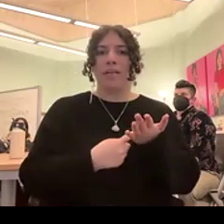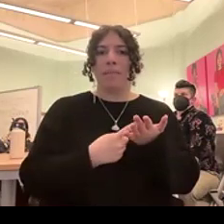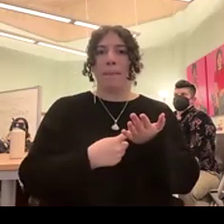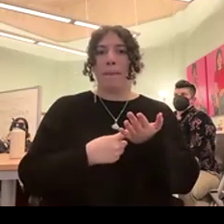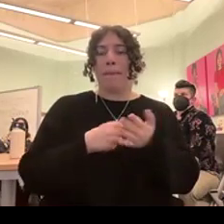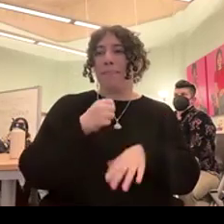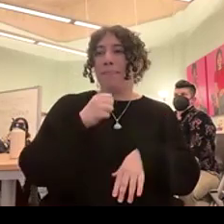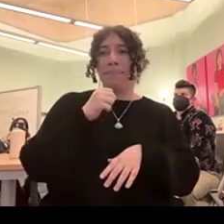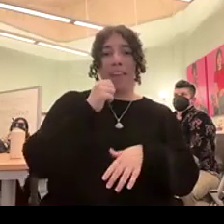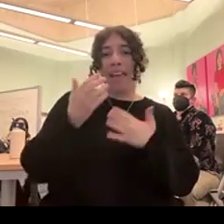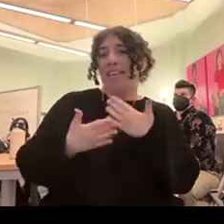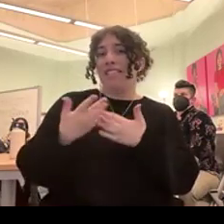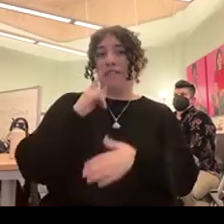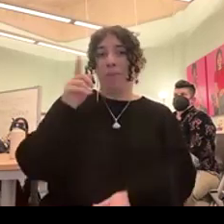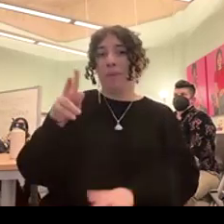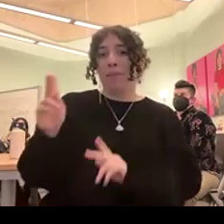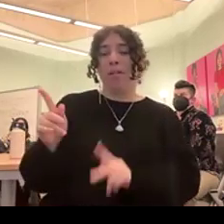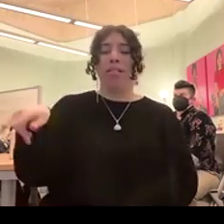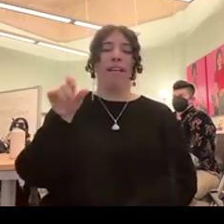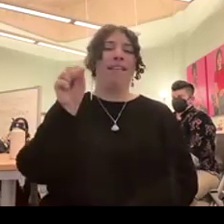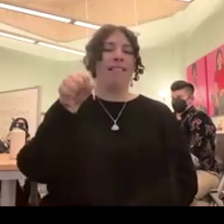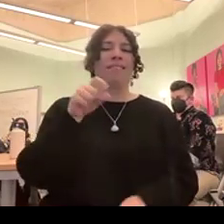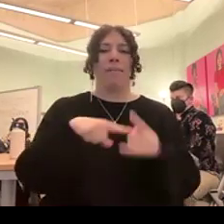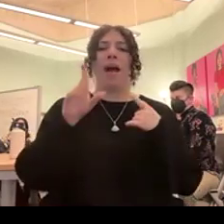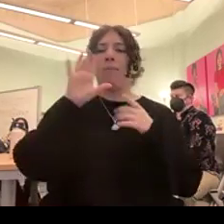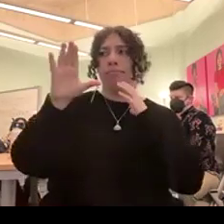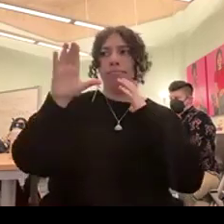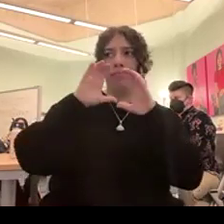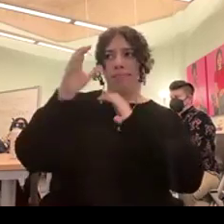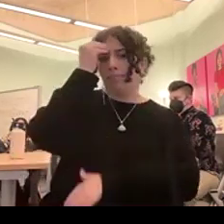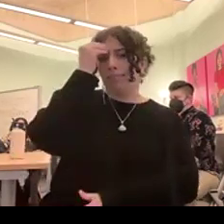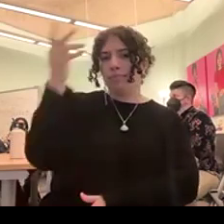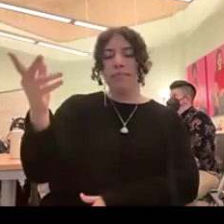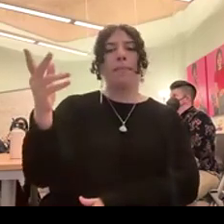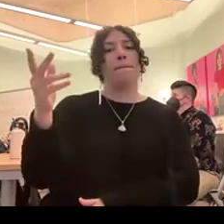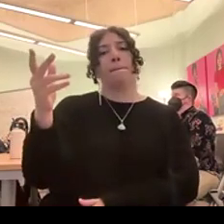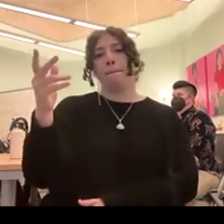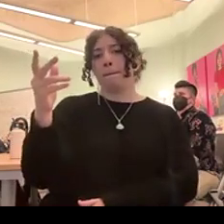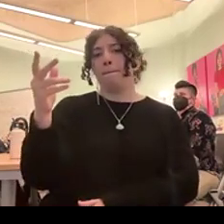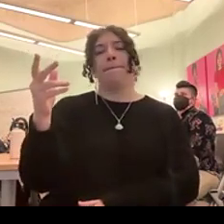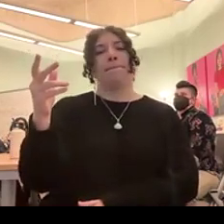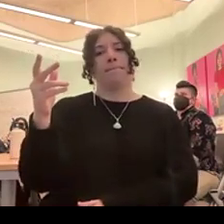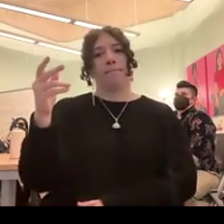and will it be sometimes inconvenient for folks? Yes. But I'm also going to be communicative about